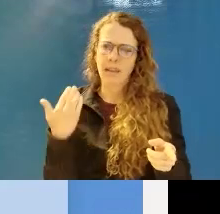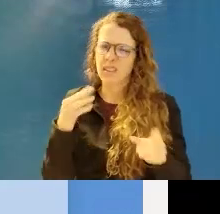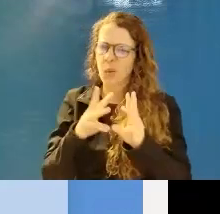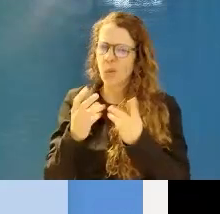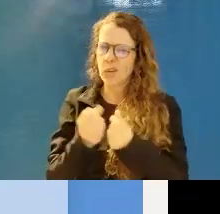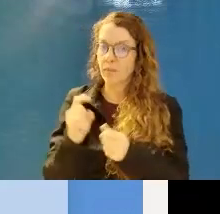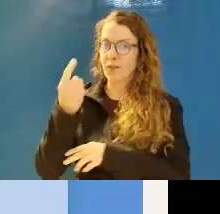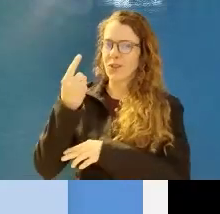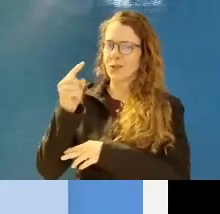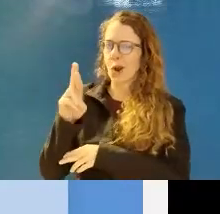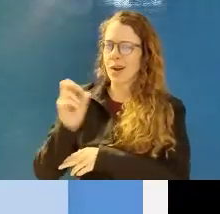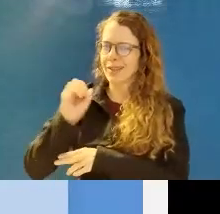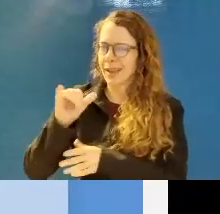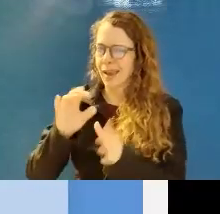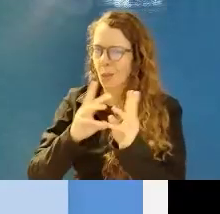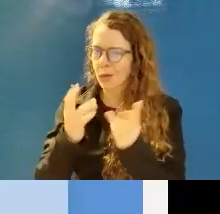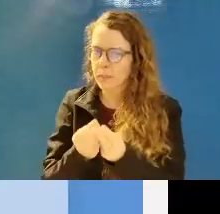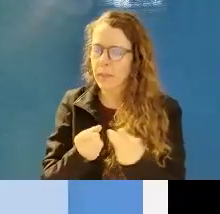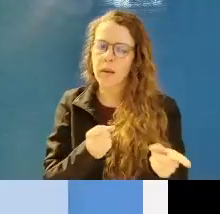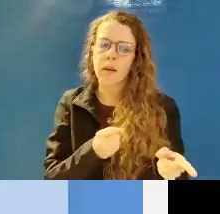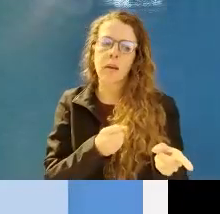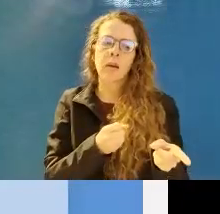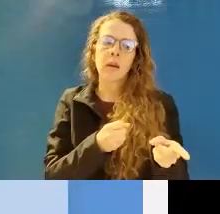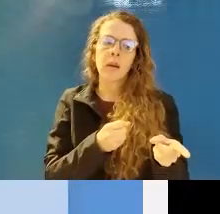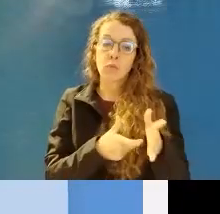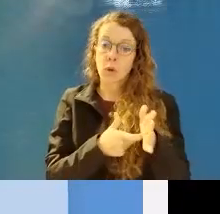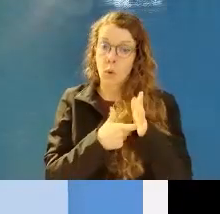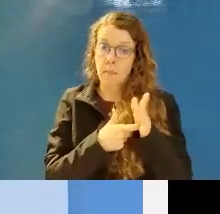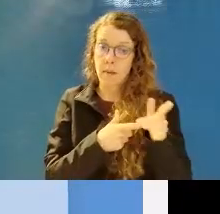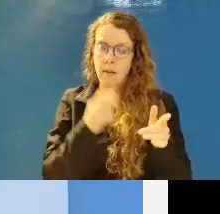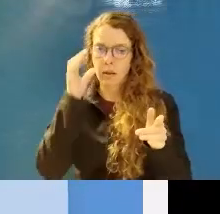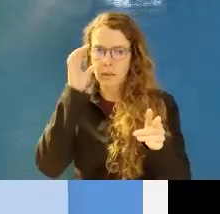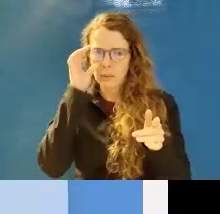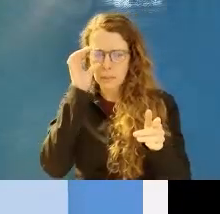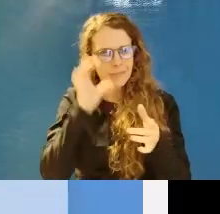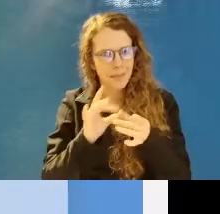our first workshop, the requirements for and but I don't think we've mentioned them today.